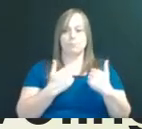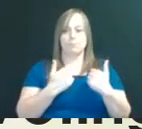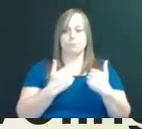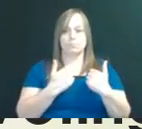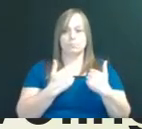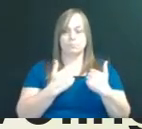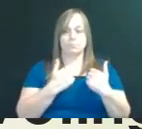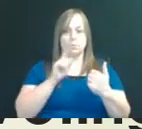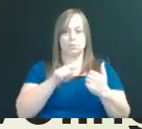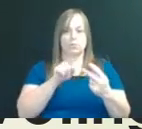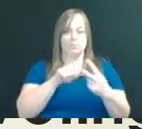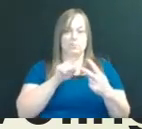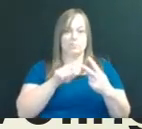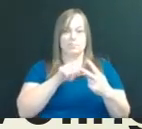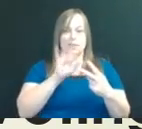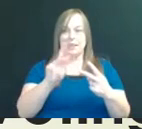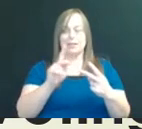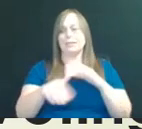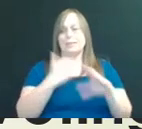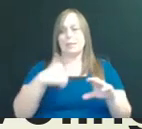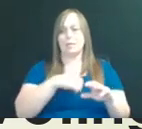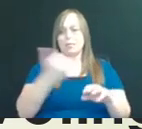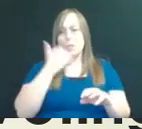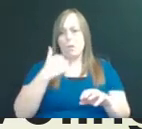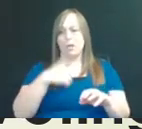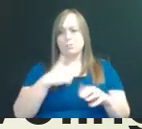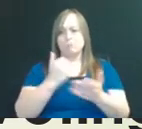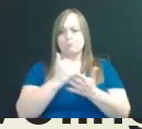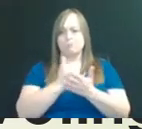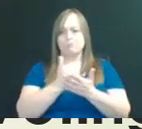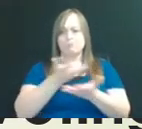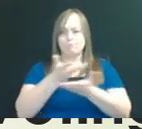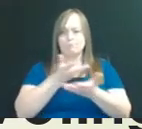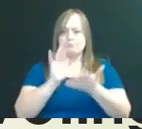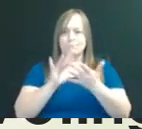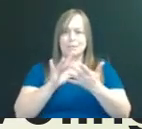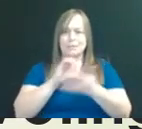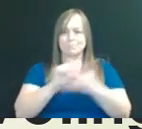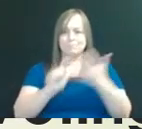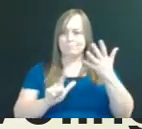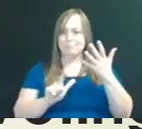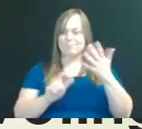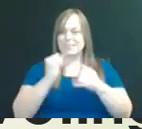look at the toolkit. You can email us or call us and all of our contacts will be on the final slide.